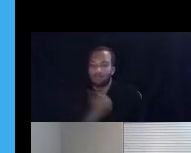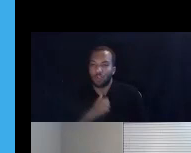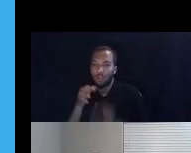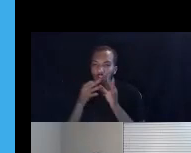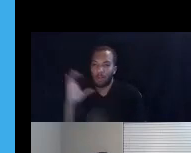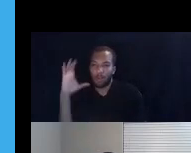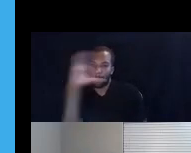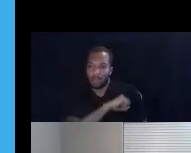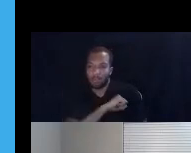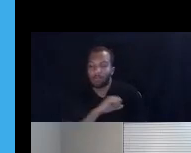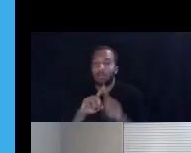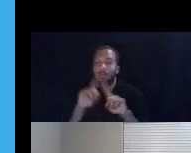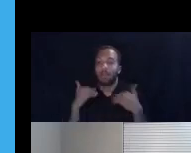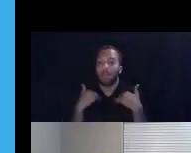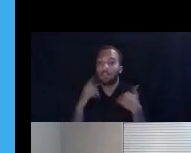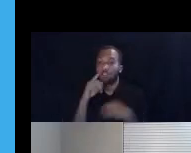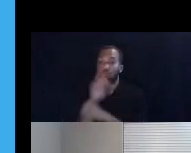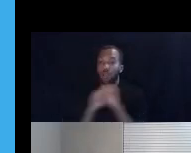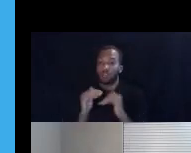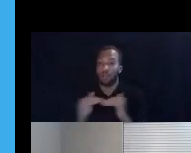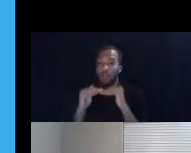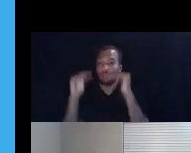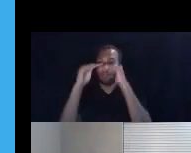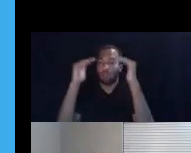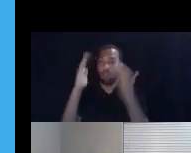as we dig into our specific committees and their priority areas.